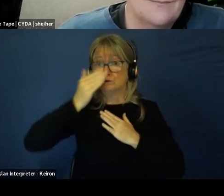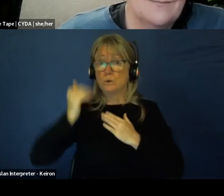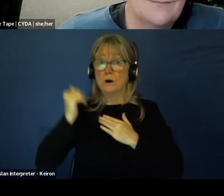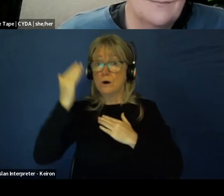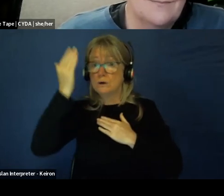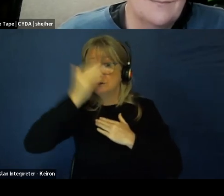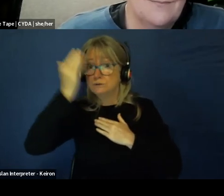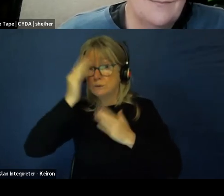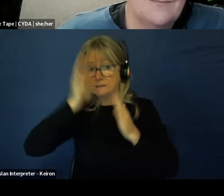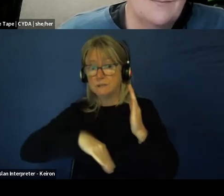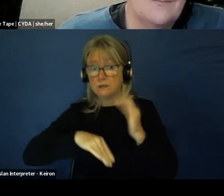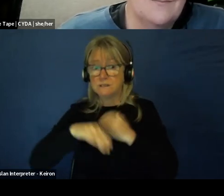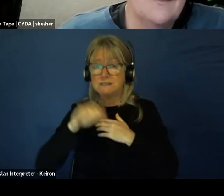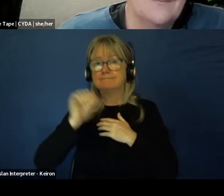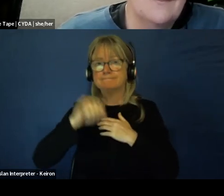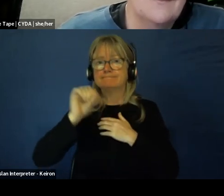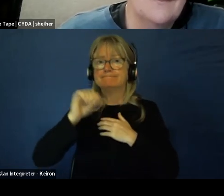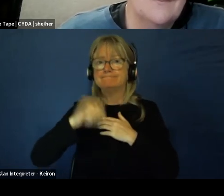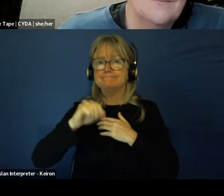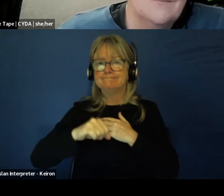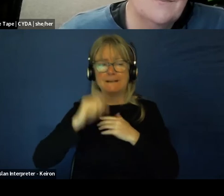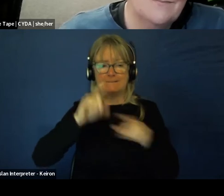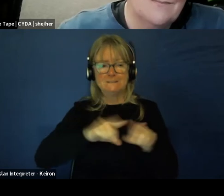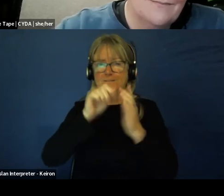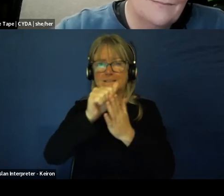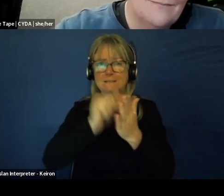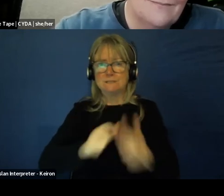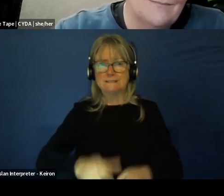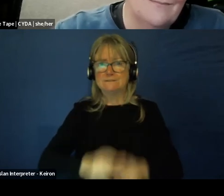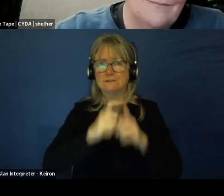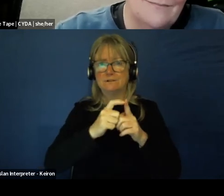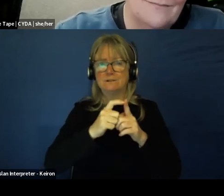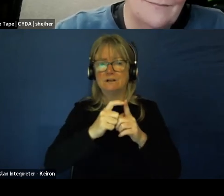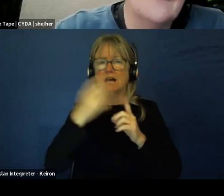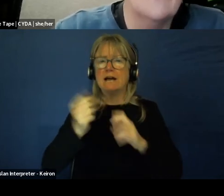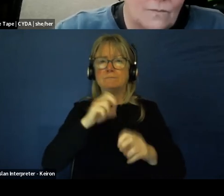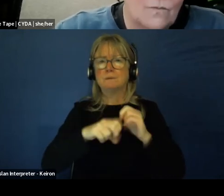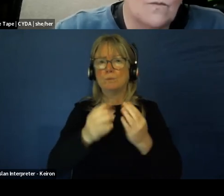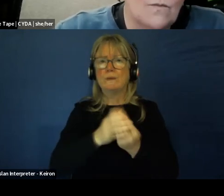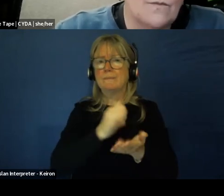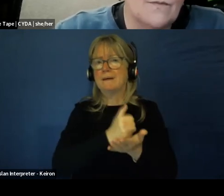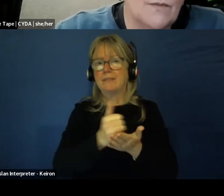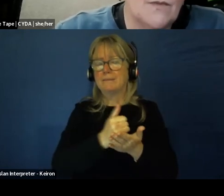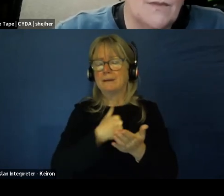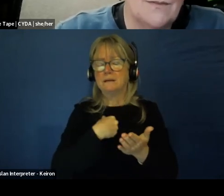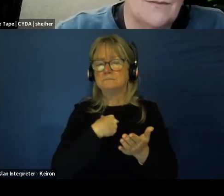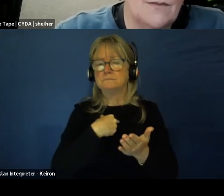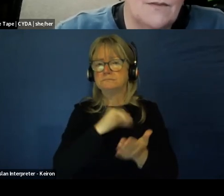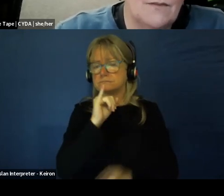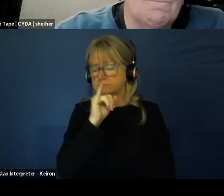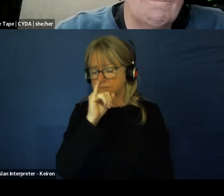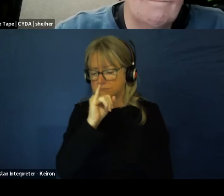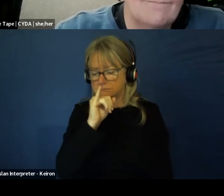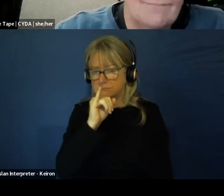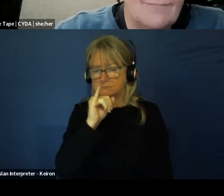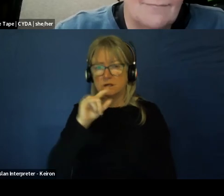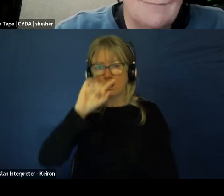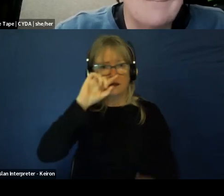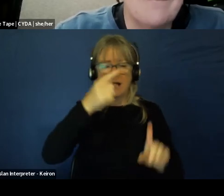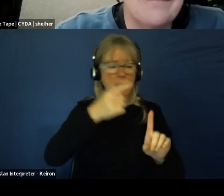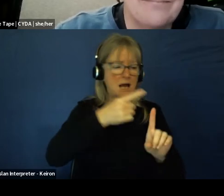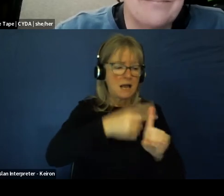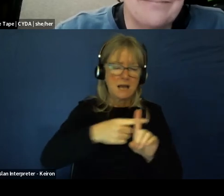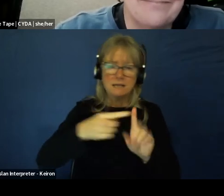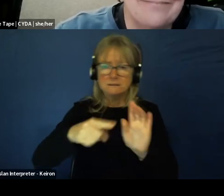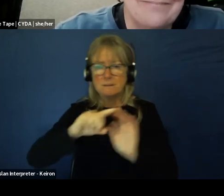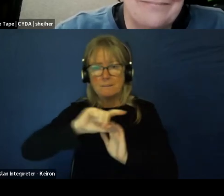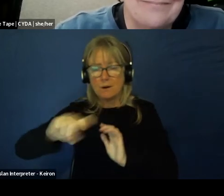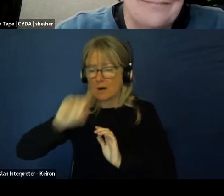Yes, I would find a difficulty. I have always had really bad issues with math, I am horrible at math can't add, subtract saved my life.